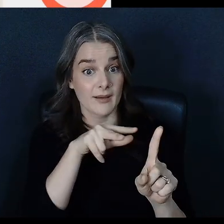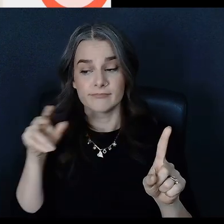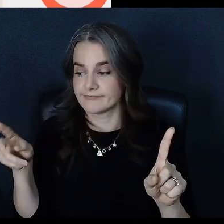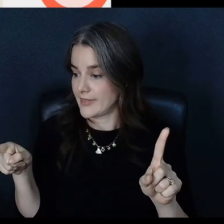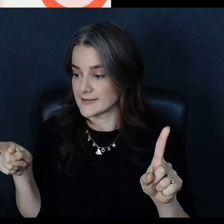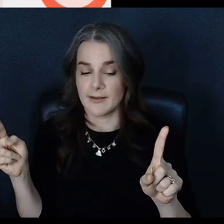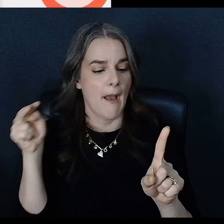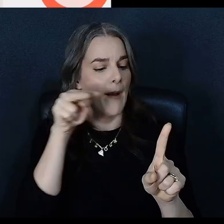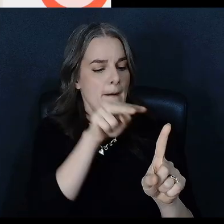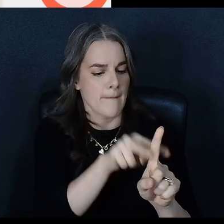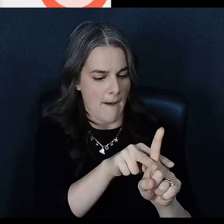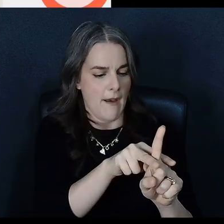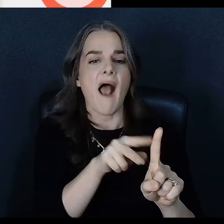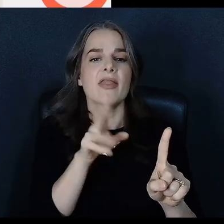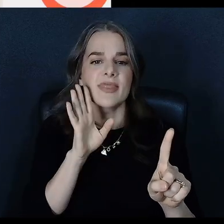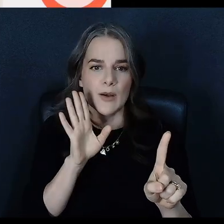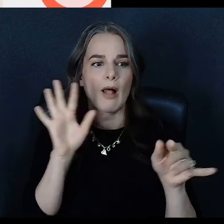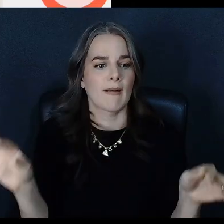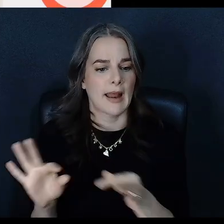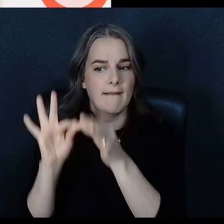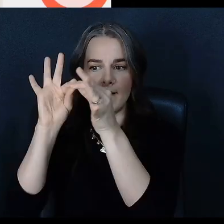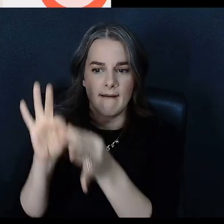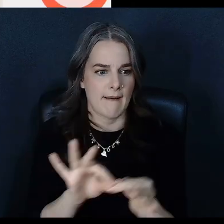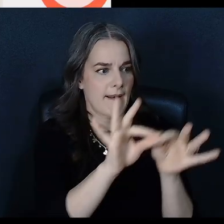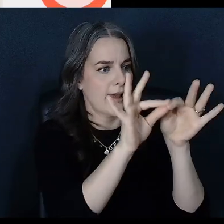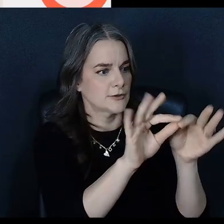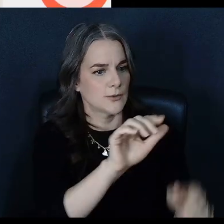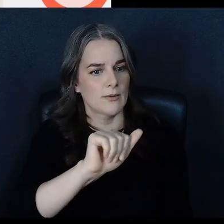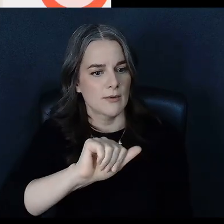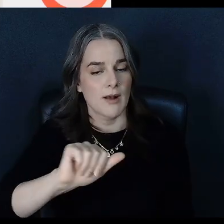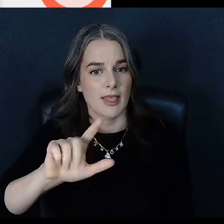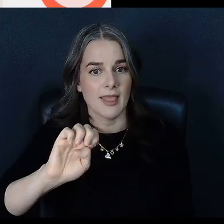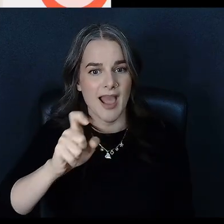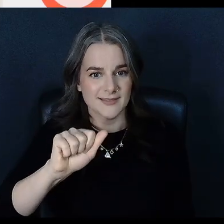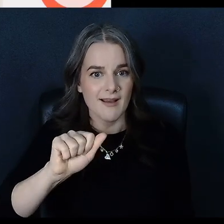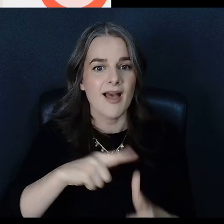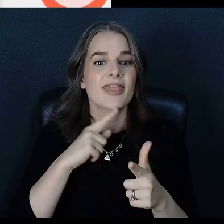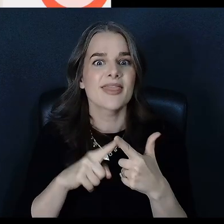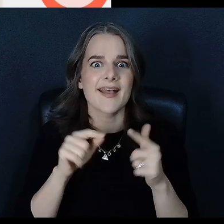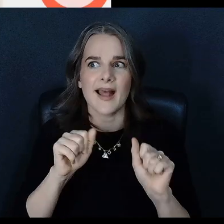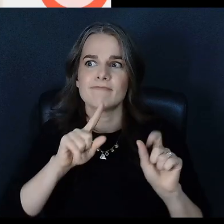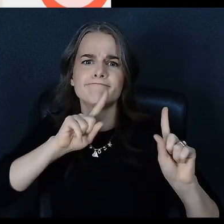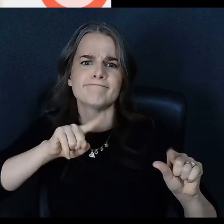And again, these are the kind of things that at one point were very expensive. And now, smart plugs, you could probably